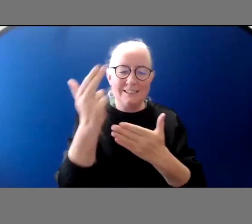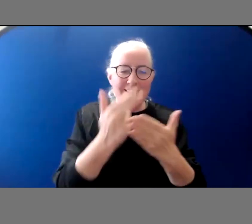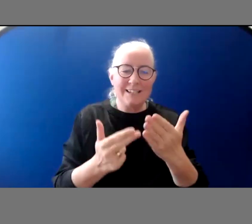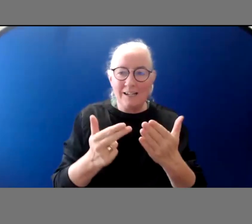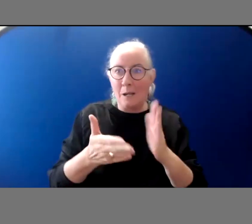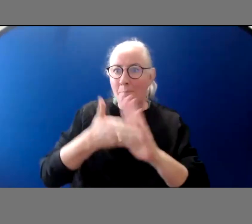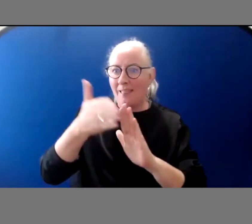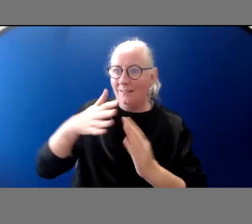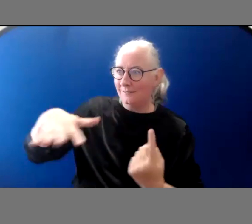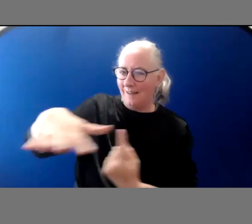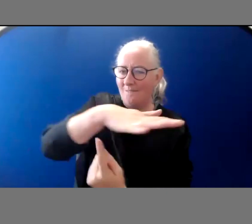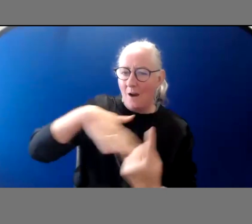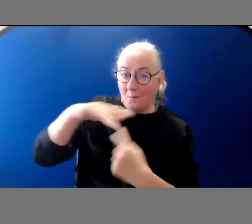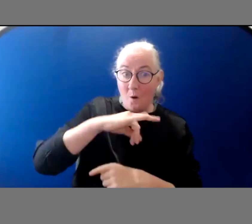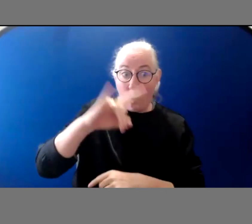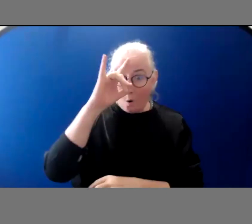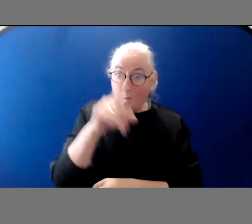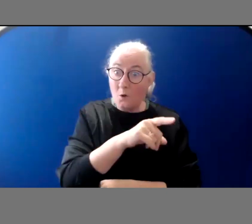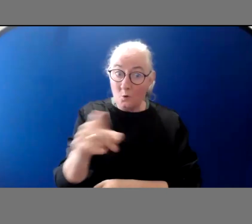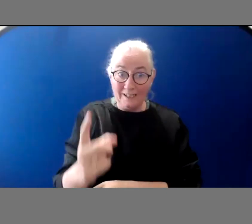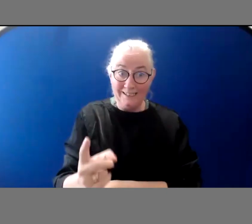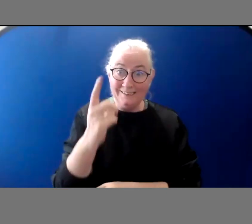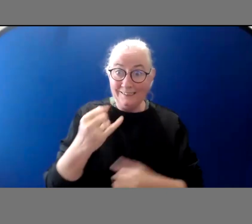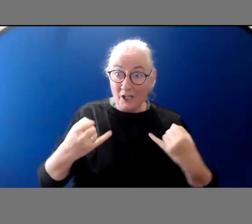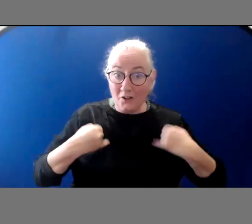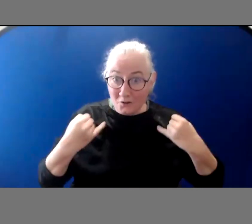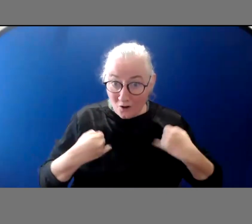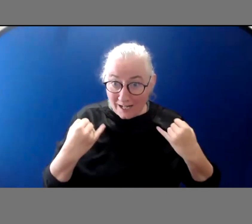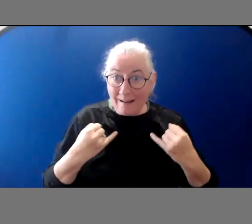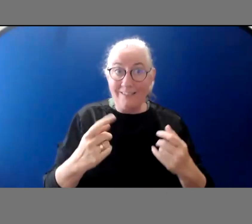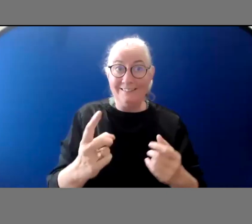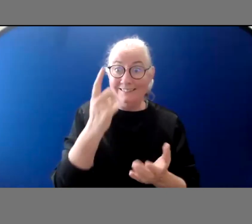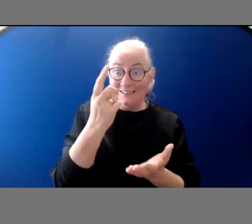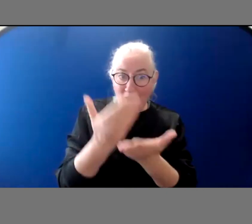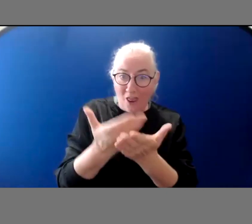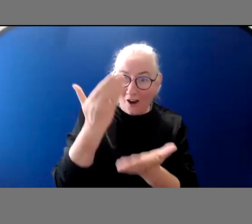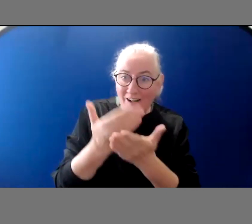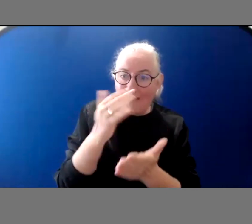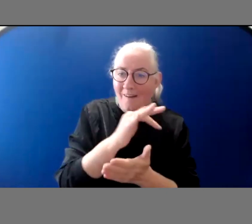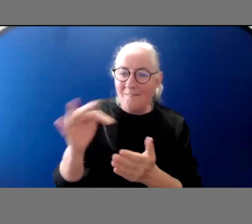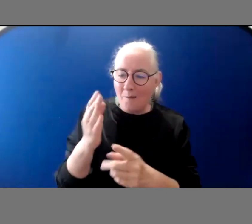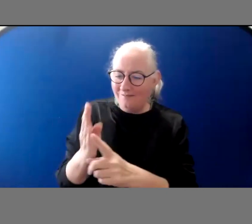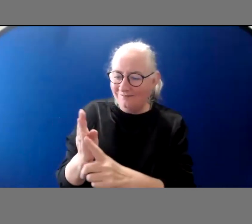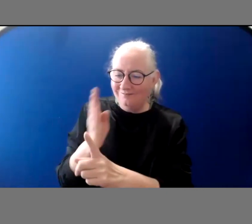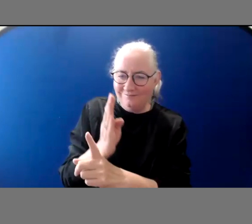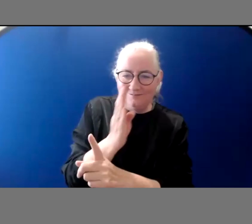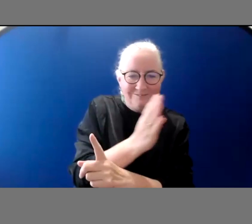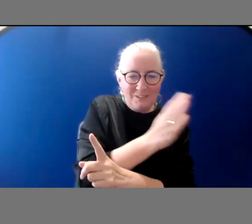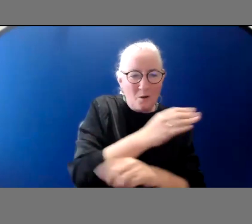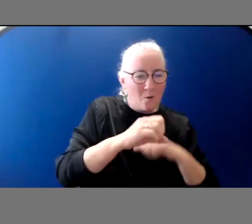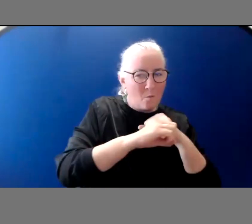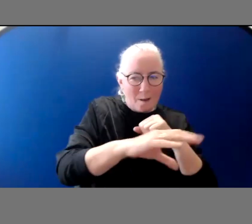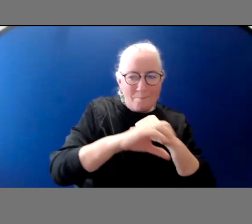hope that you have enjoyed and learned from the four webinars and will be taking those learnings